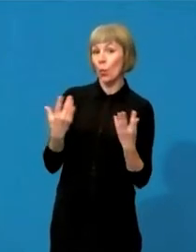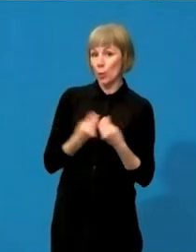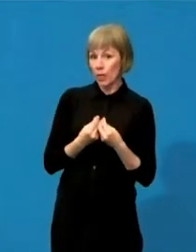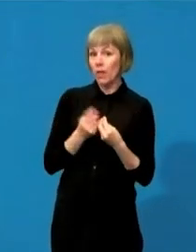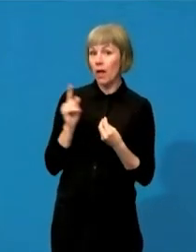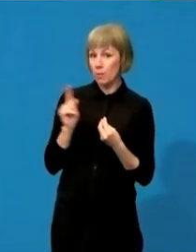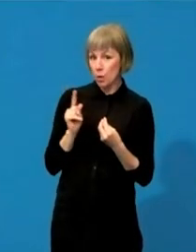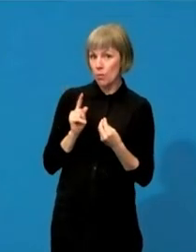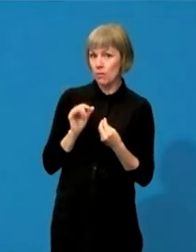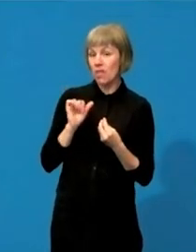at the moment, what are their ages?